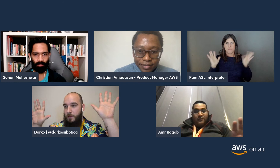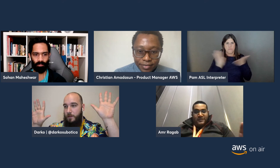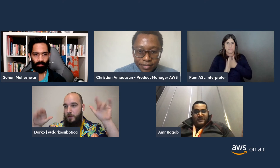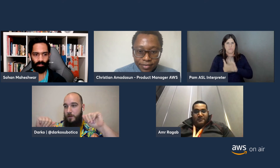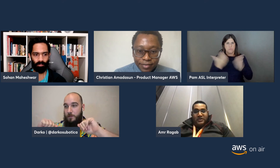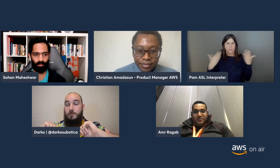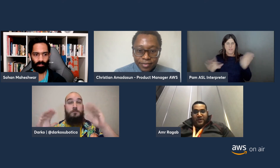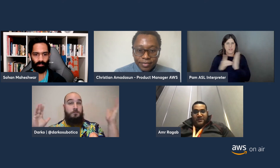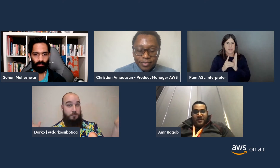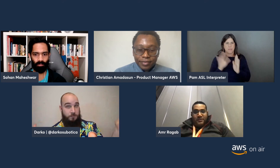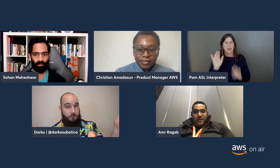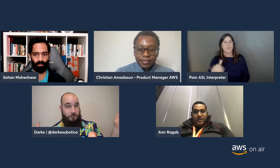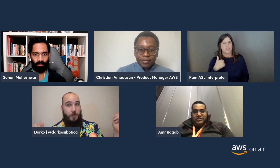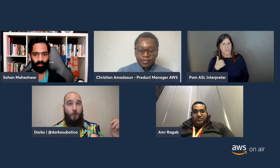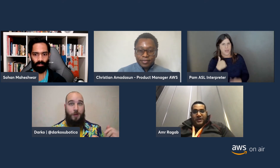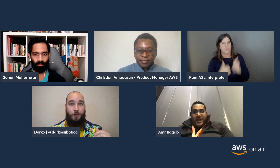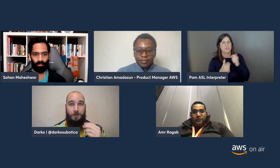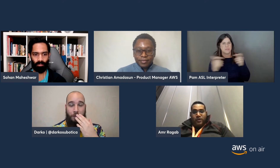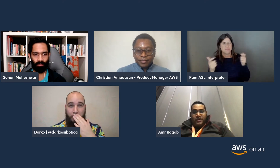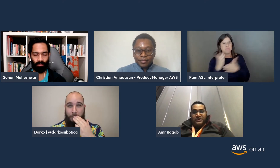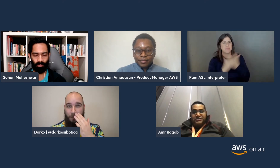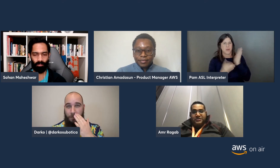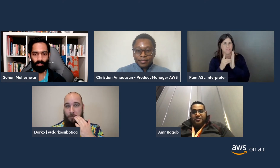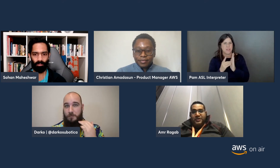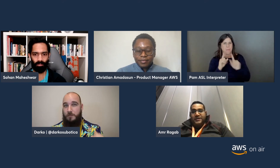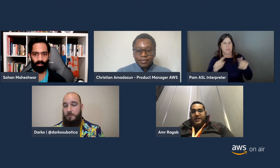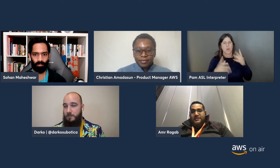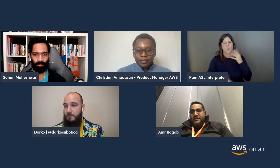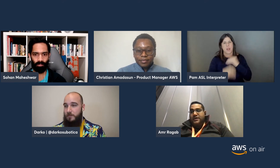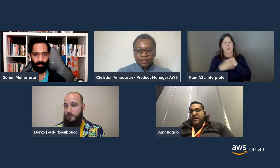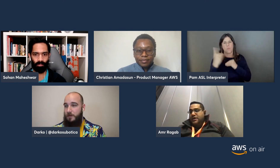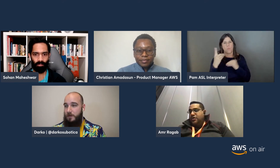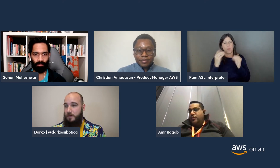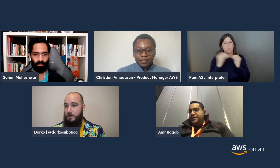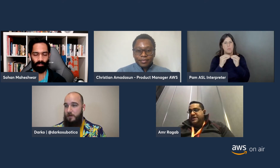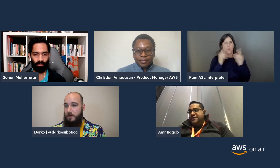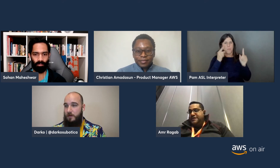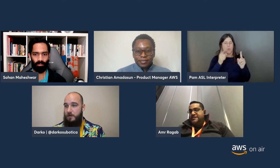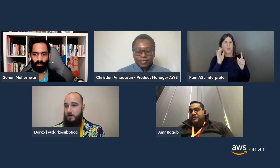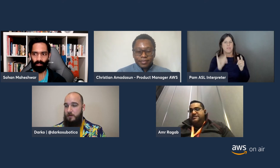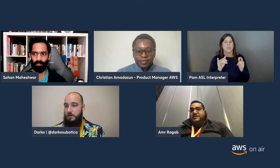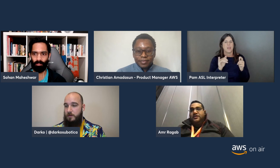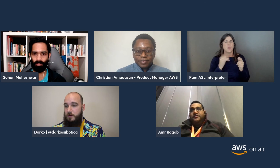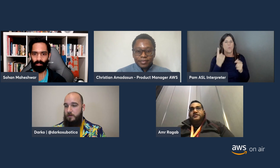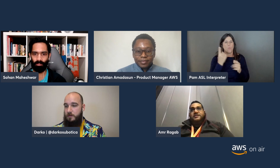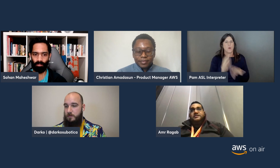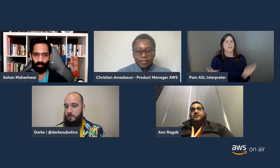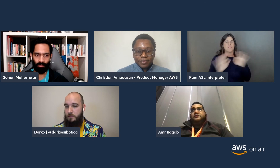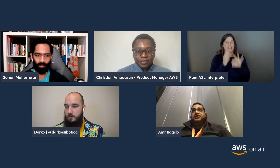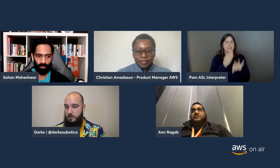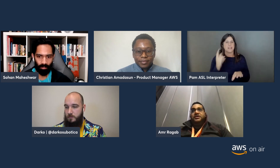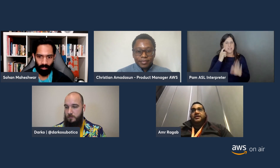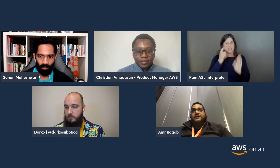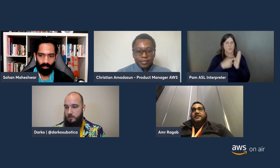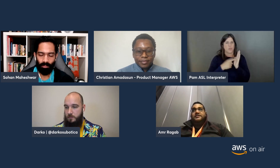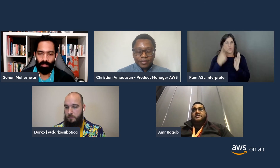That was the major part of the demo, Okay good. I just wanted to add one additional point that, one of the key things that we see also this instance from machine learning context